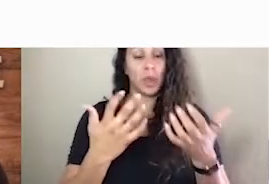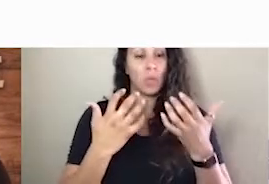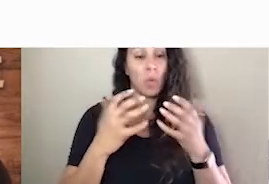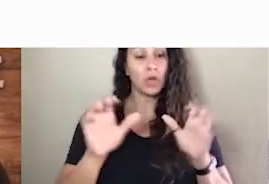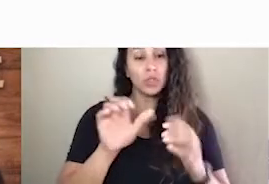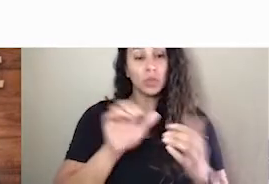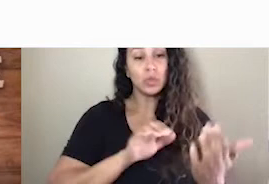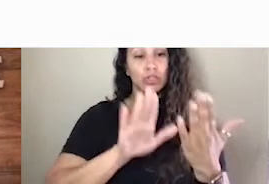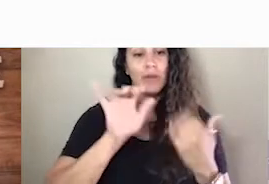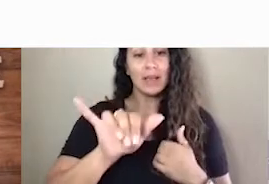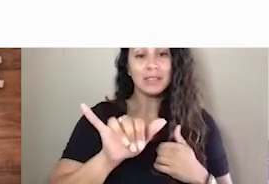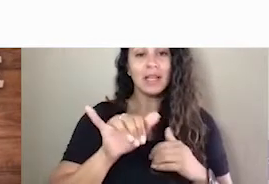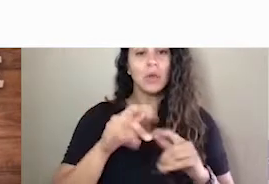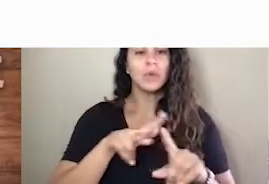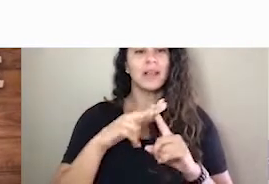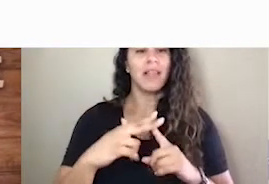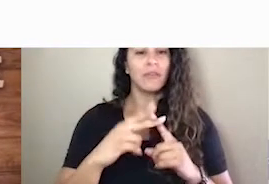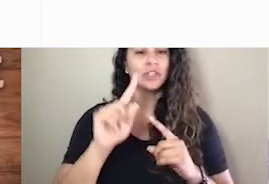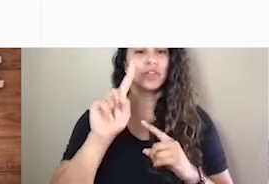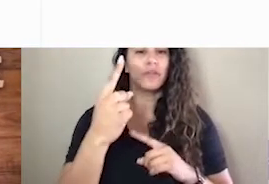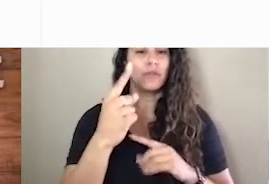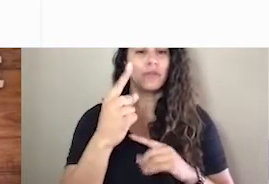PAGE USING THE THEME.